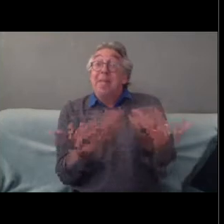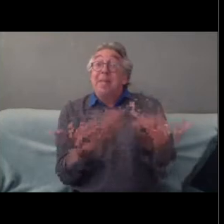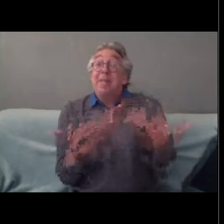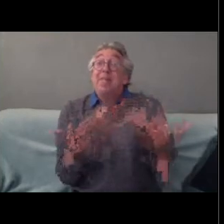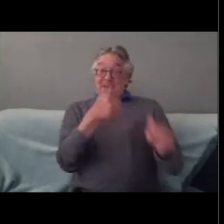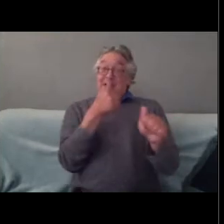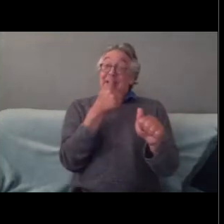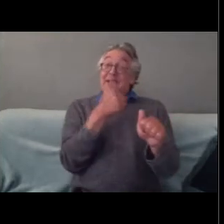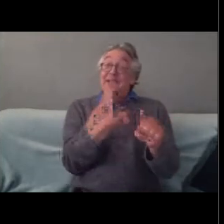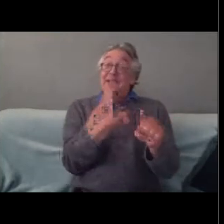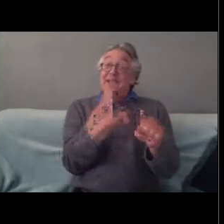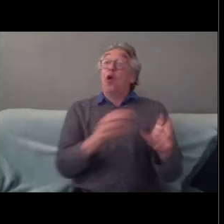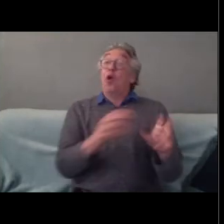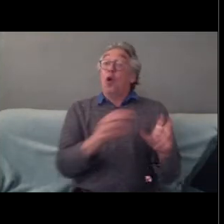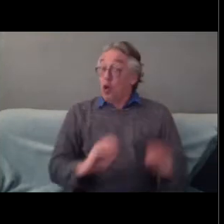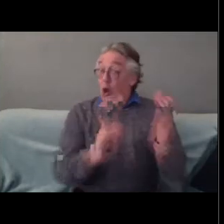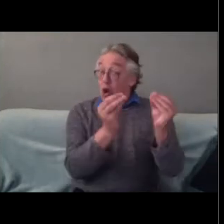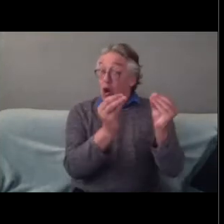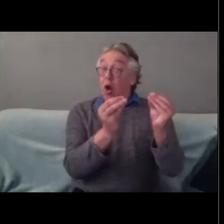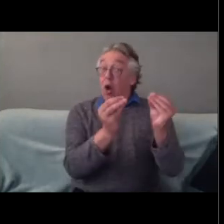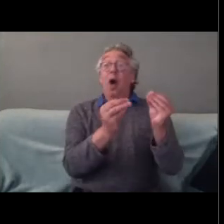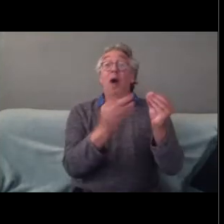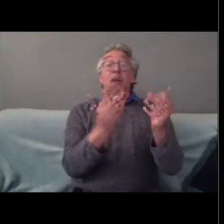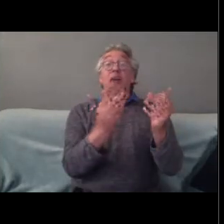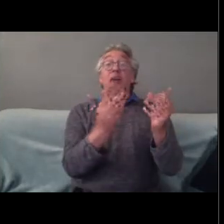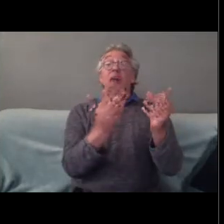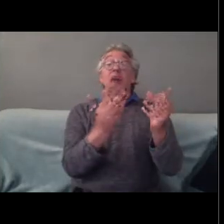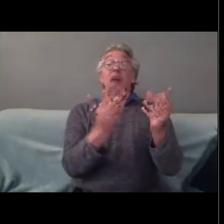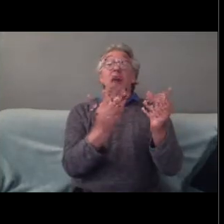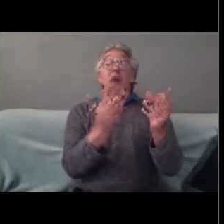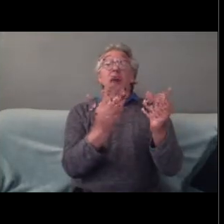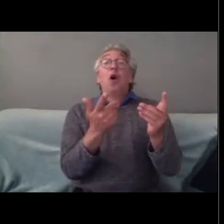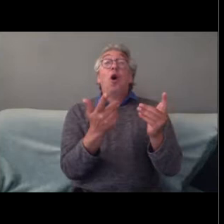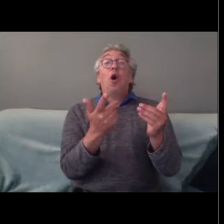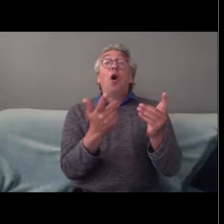to offer them opportunities to volunteer.